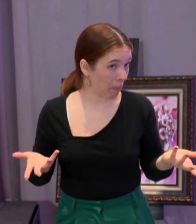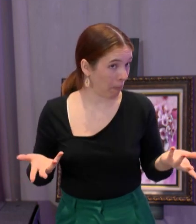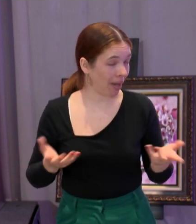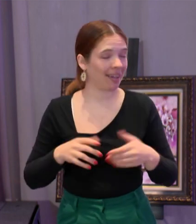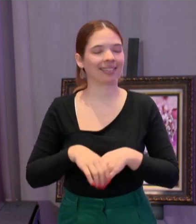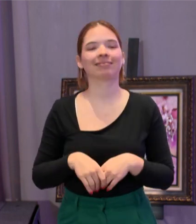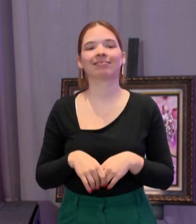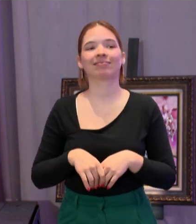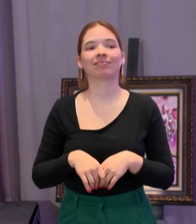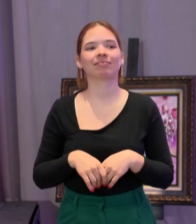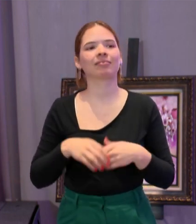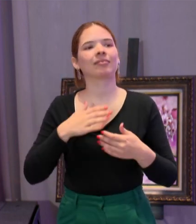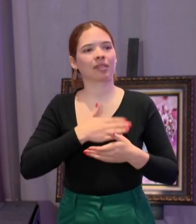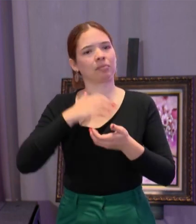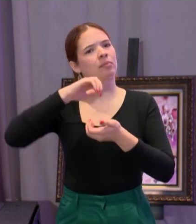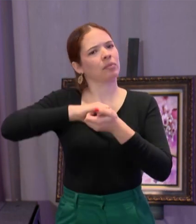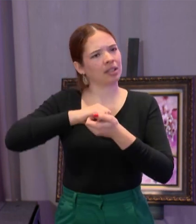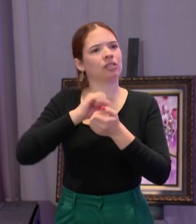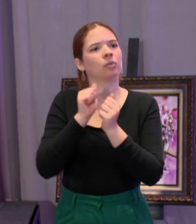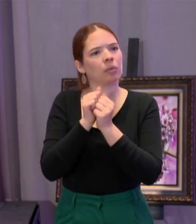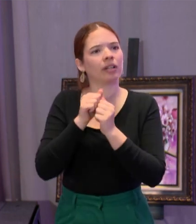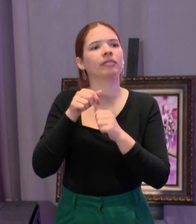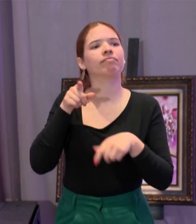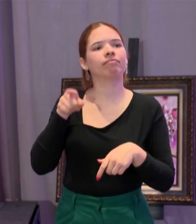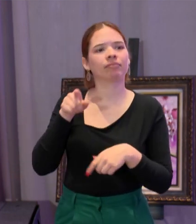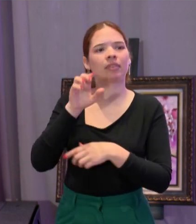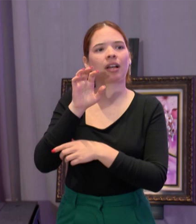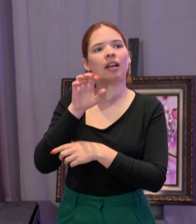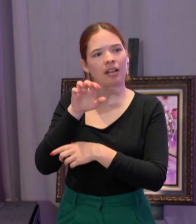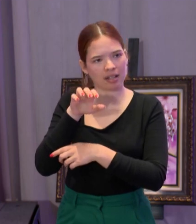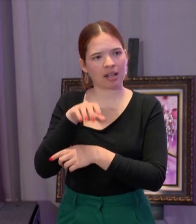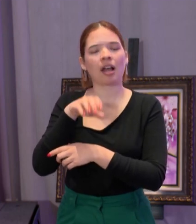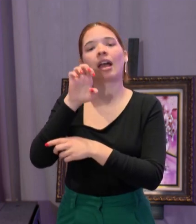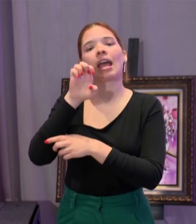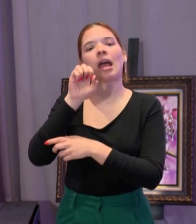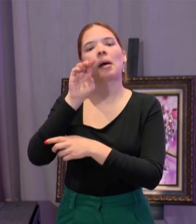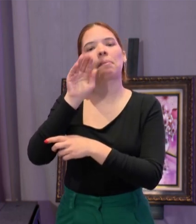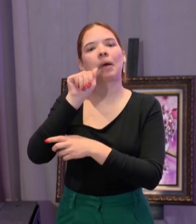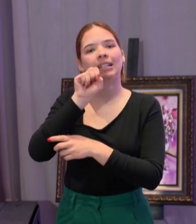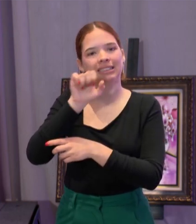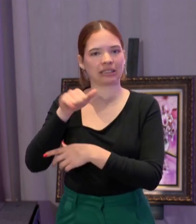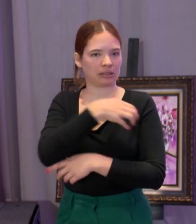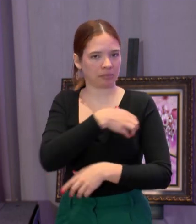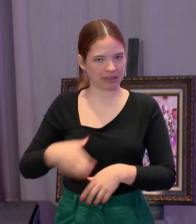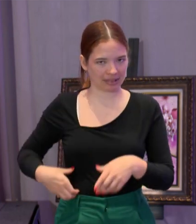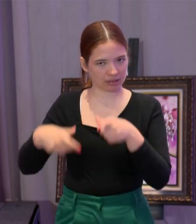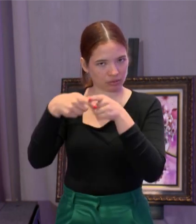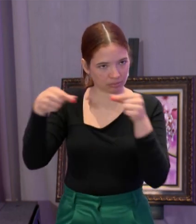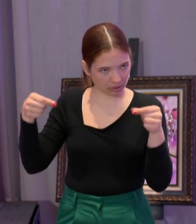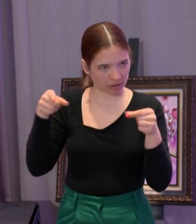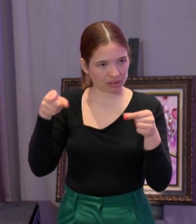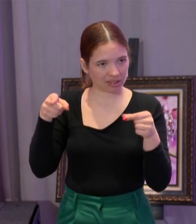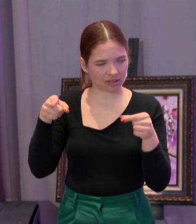WE'RE MOST APPRECIATIVE OF THE PARTNERSHIP THAT WE HAVE WITH THE EMBASSY OF JAPAN. WE WORK WITH THEIR DEDICATED TEAMS ALL YEAR ROUND.